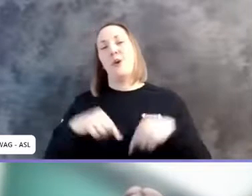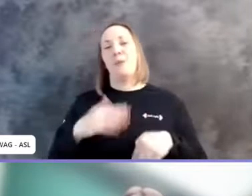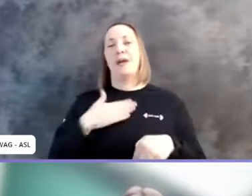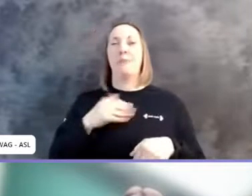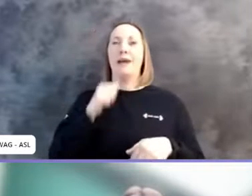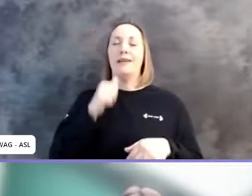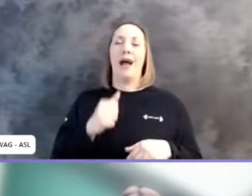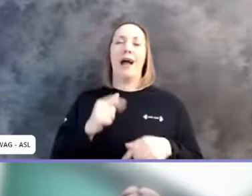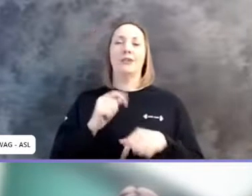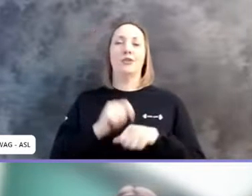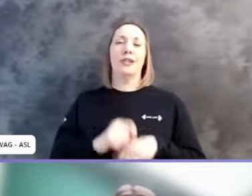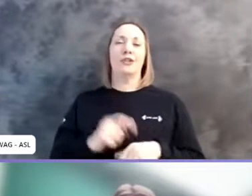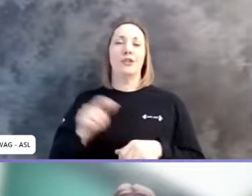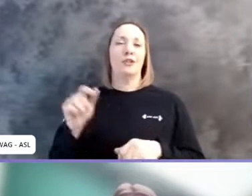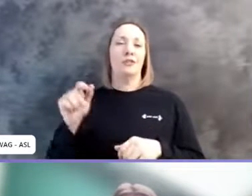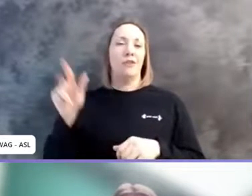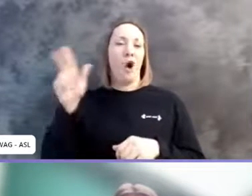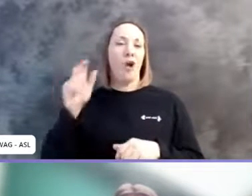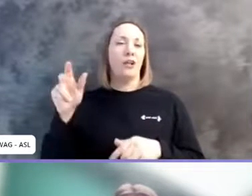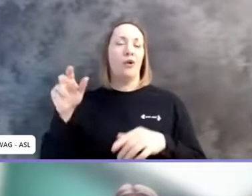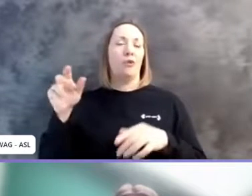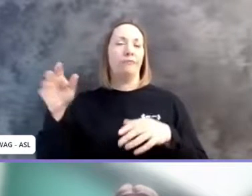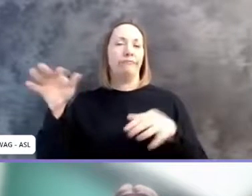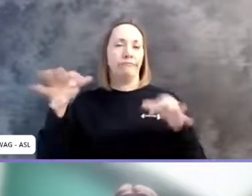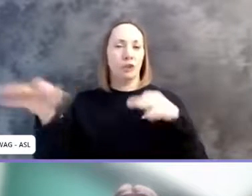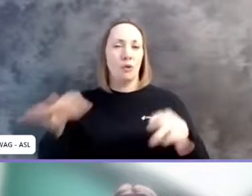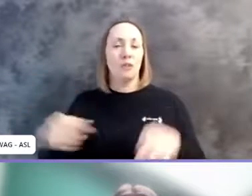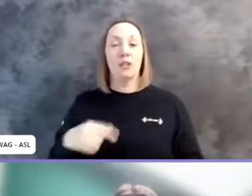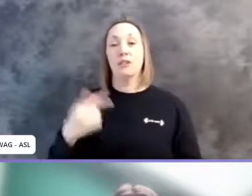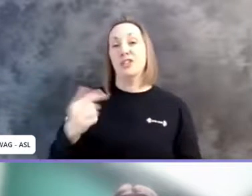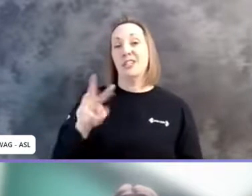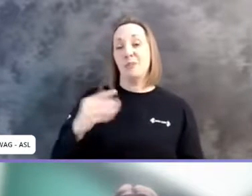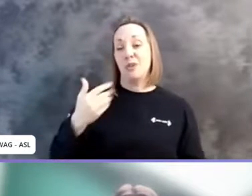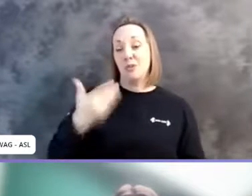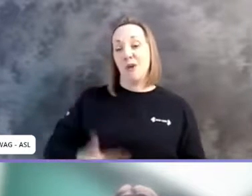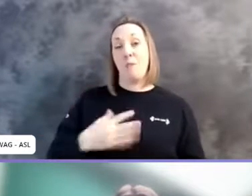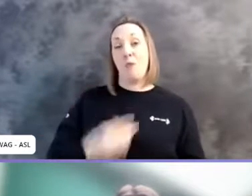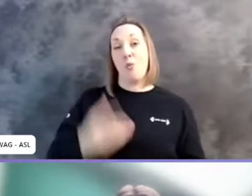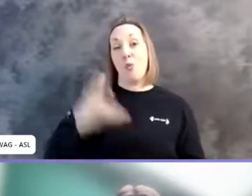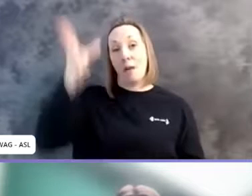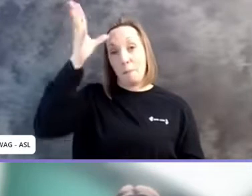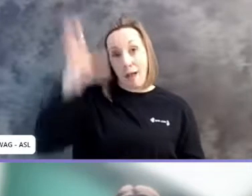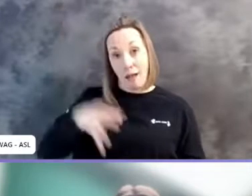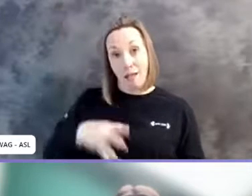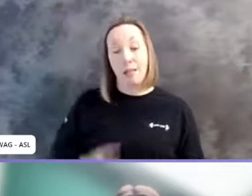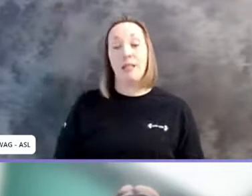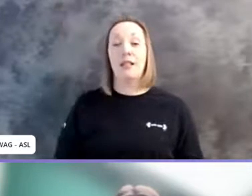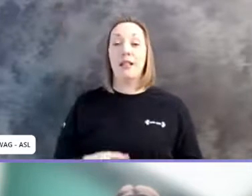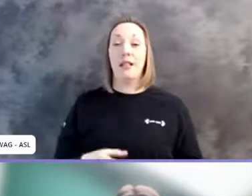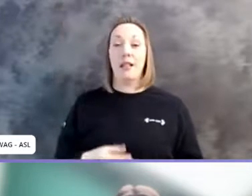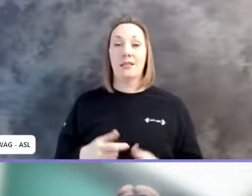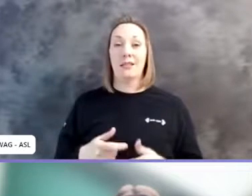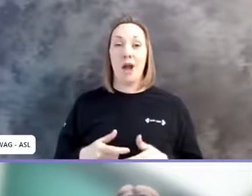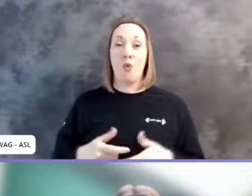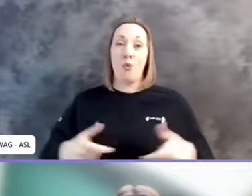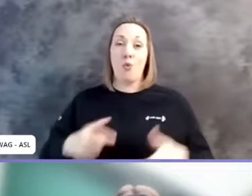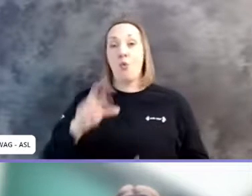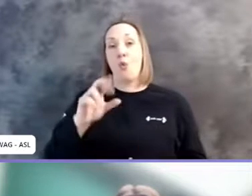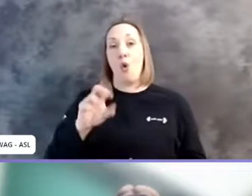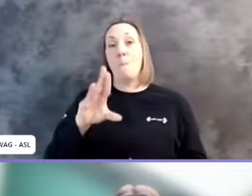much, Chandra Carney. G Dub is getting a slow start this morning. Going back to get my non description. So